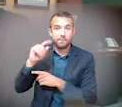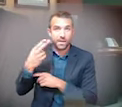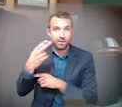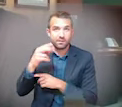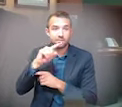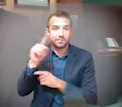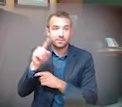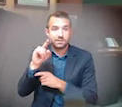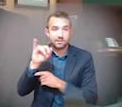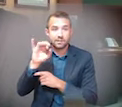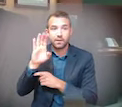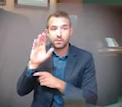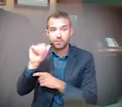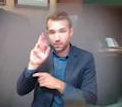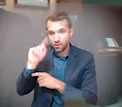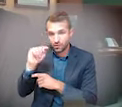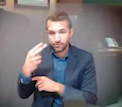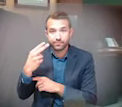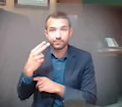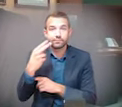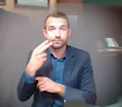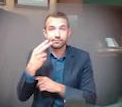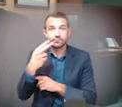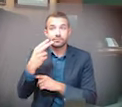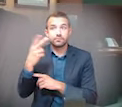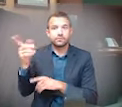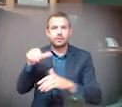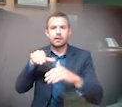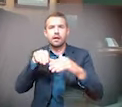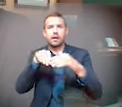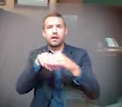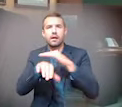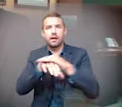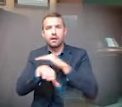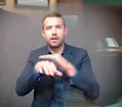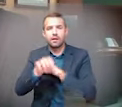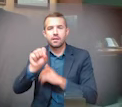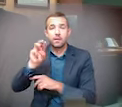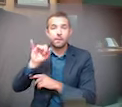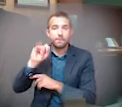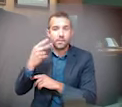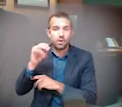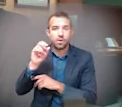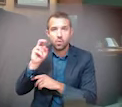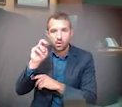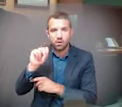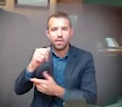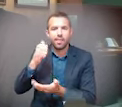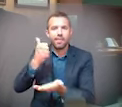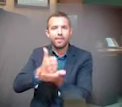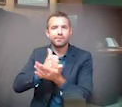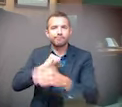is the director of Access Smithsonian, which develops and implements accessibility policy and guidelines for